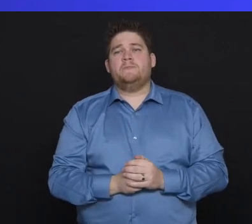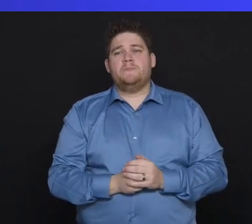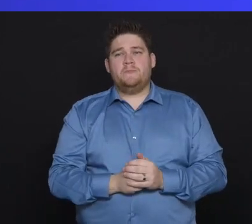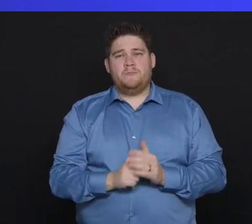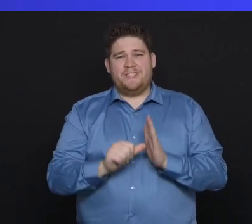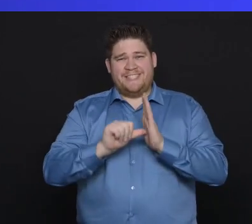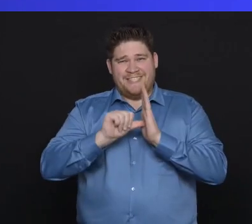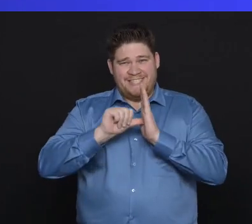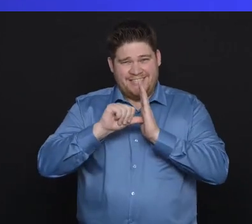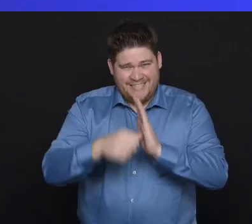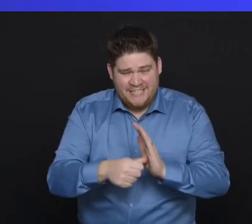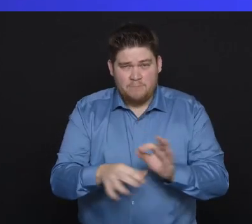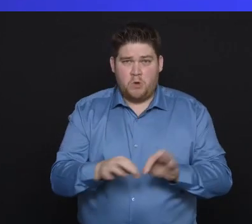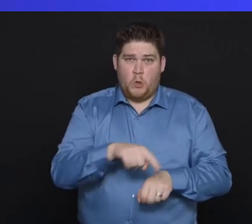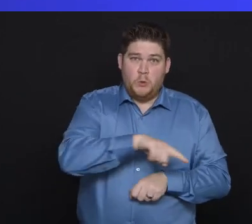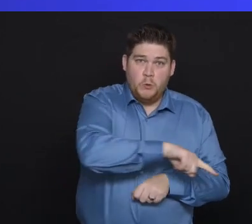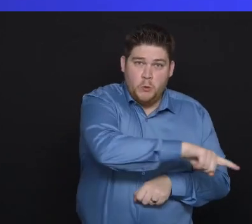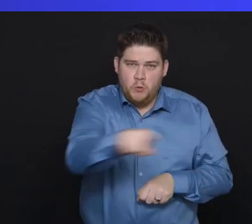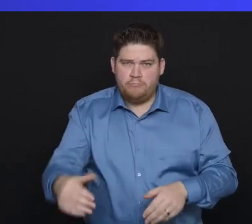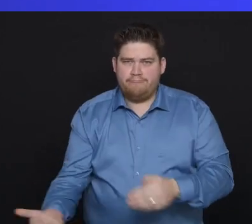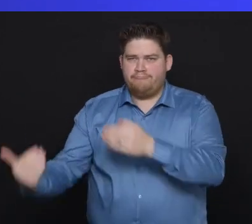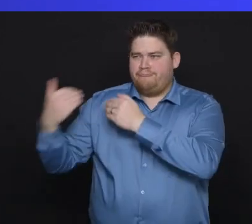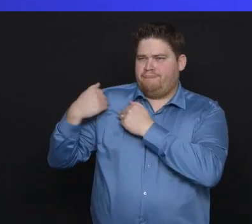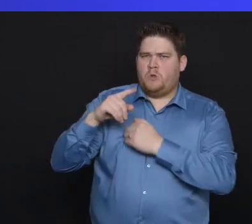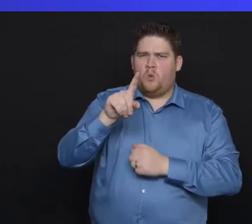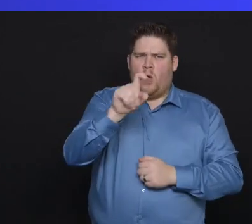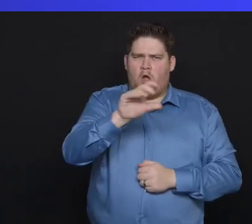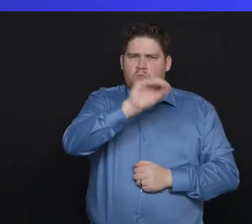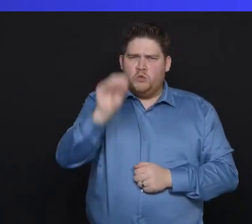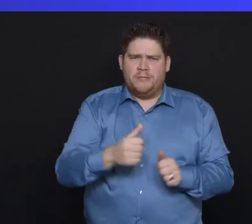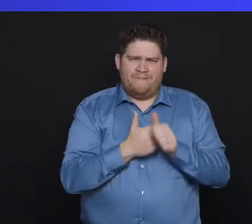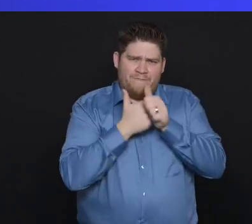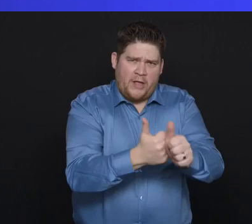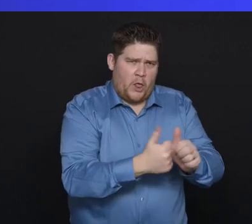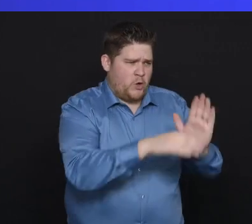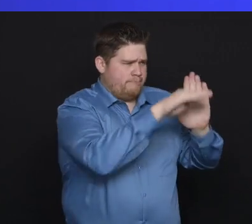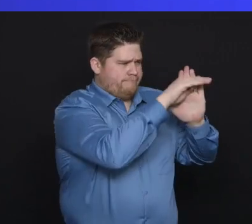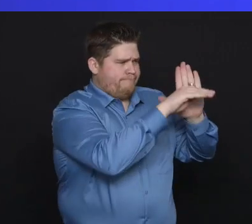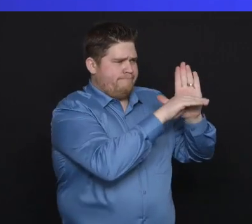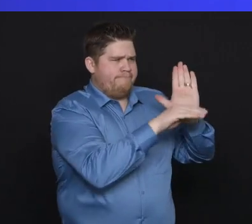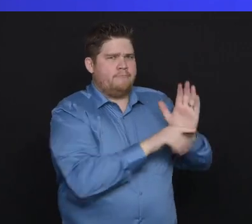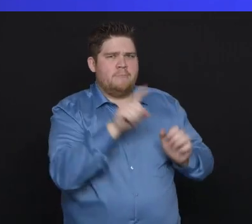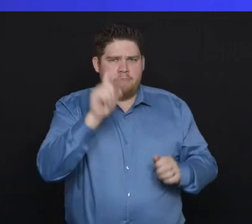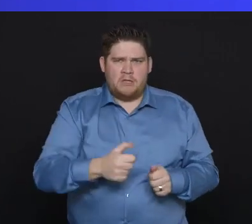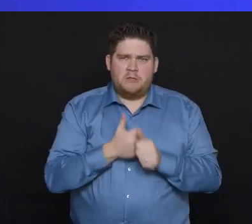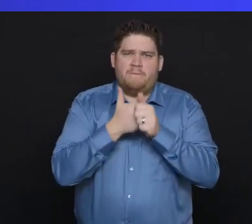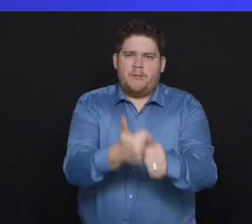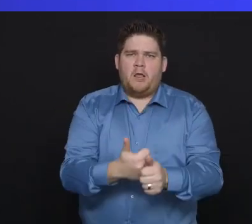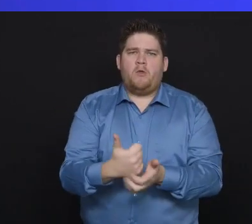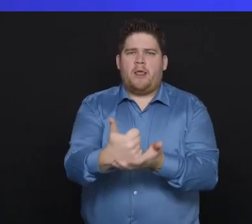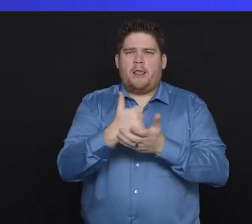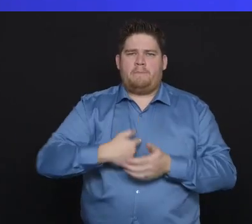advice, because if we do that, we're being true to them in this important moment for our province. We have